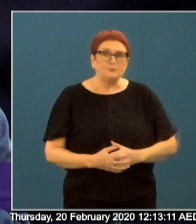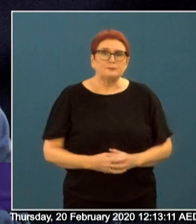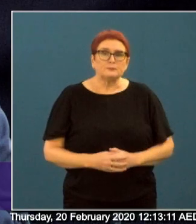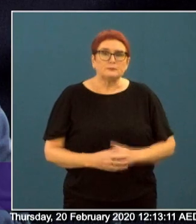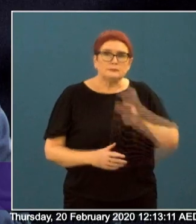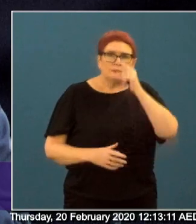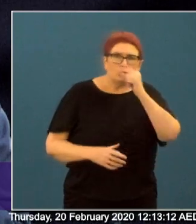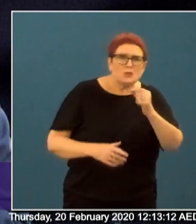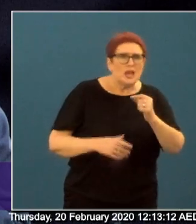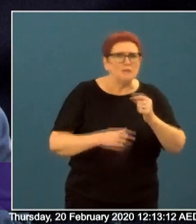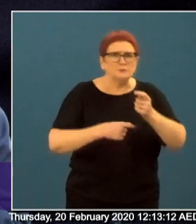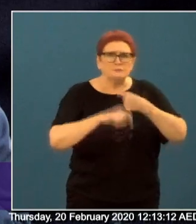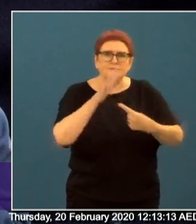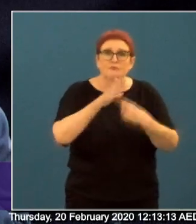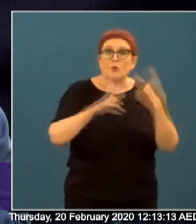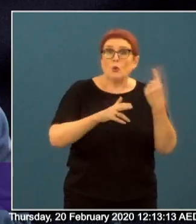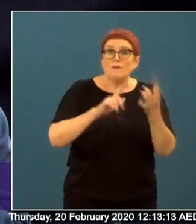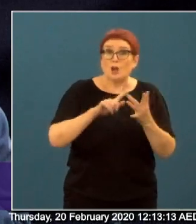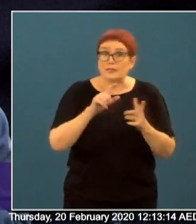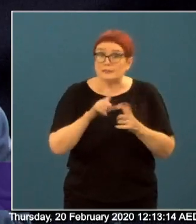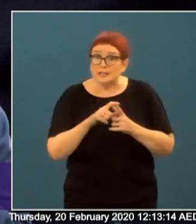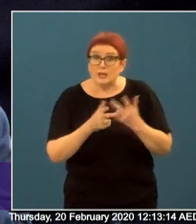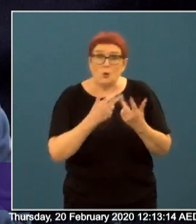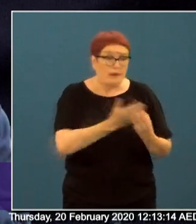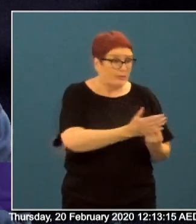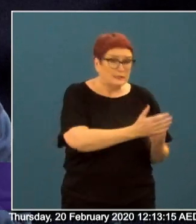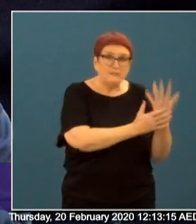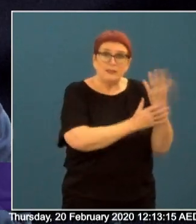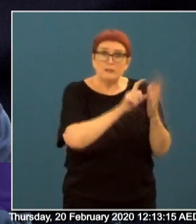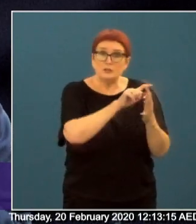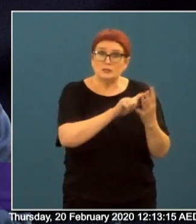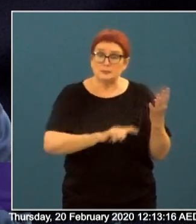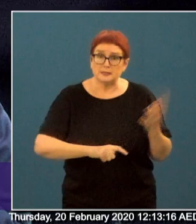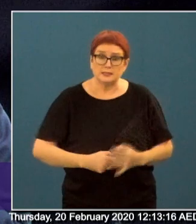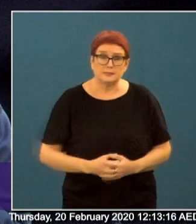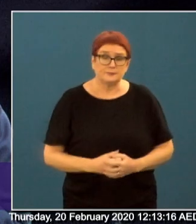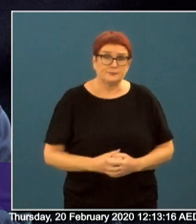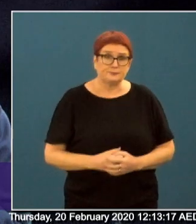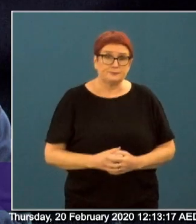and other complex developmental disabilities. But unless they're specifically and proactively included